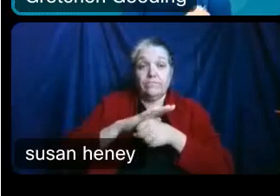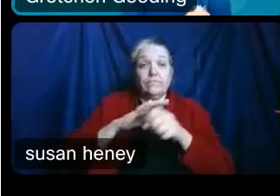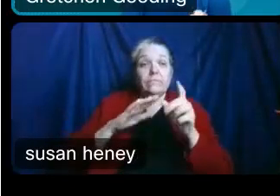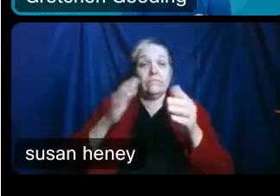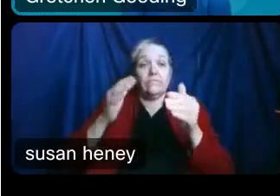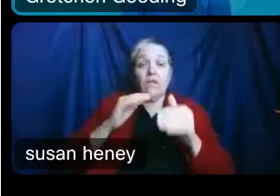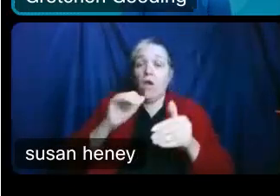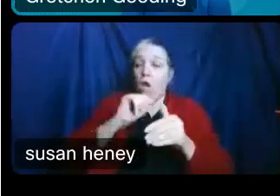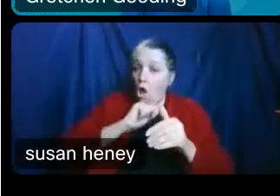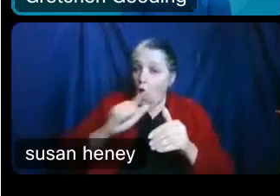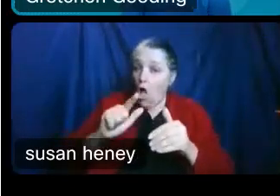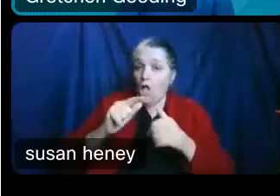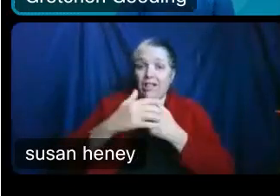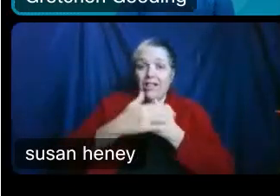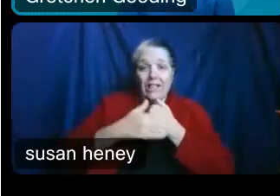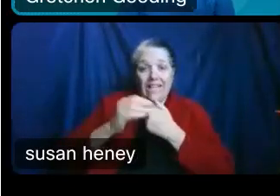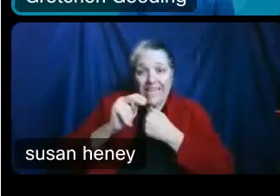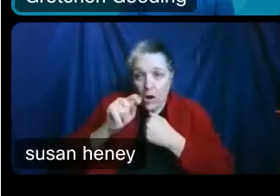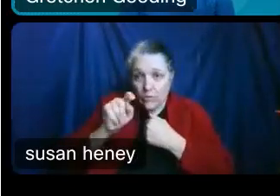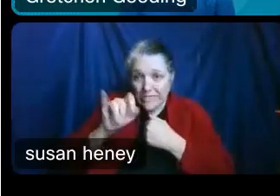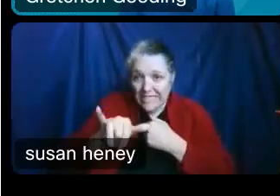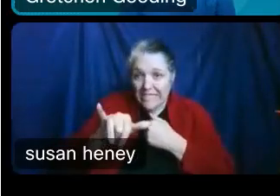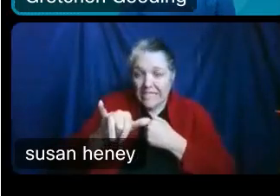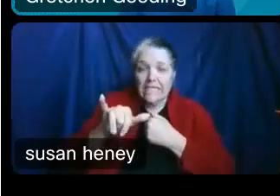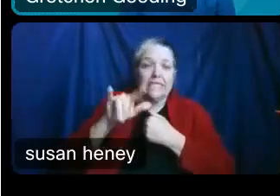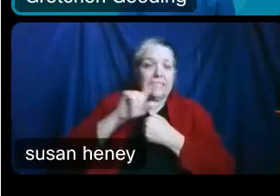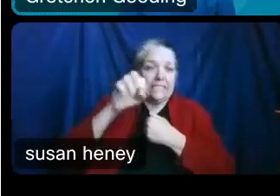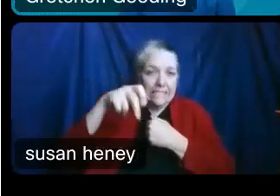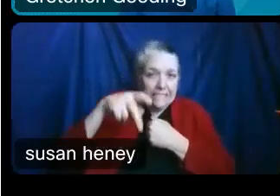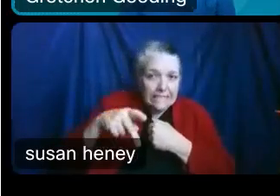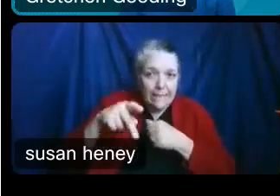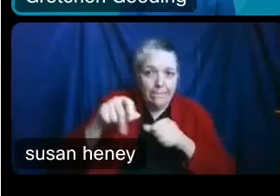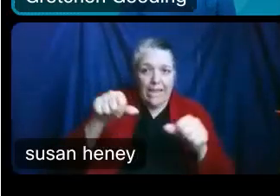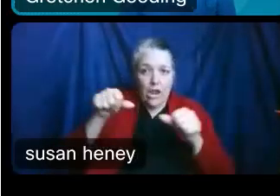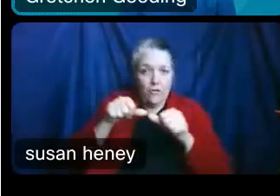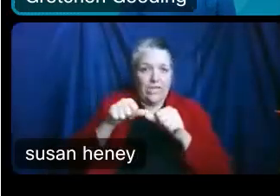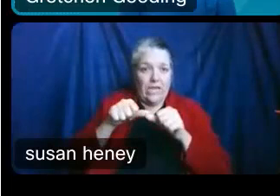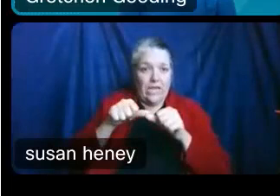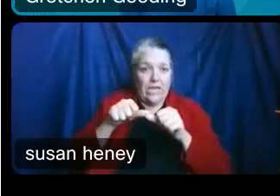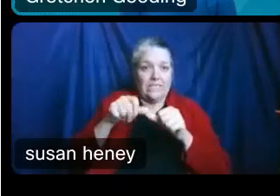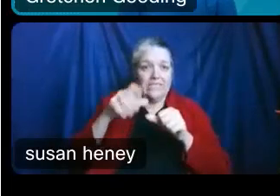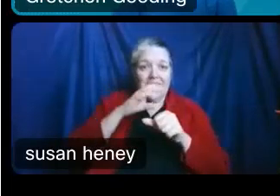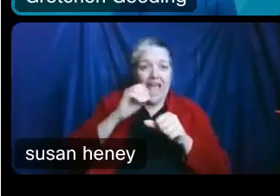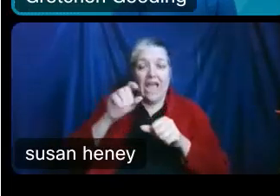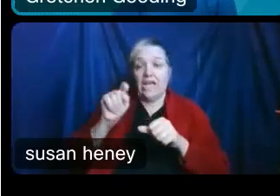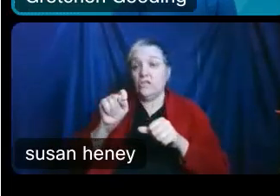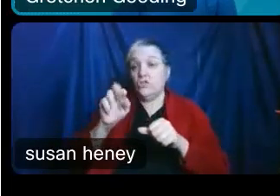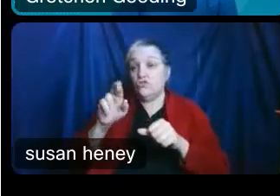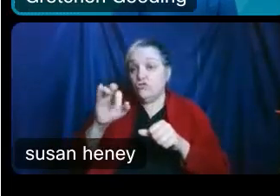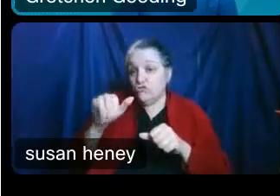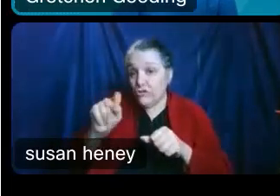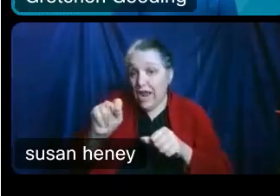counties and places, zip code tabulation areas, and all tracks and block groups. Block groups